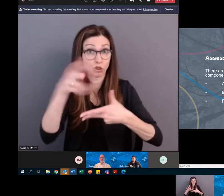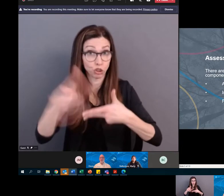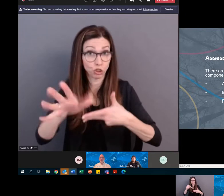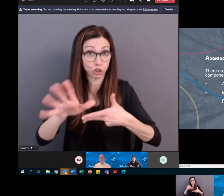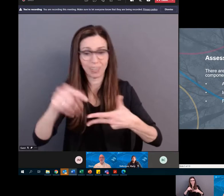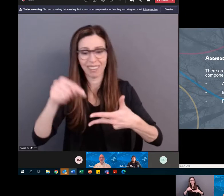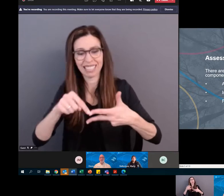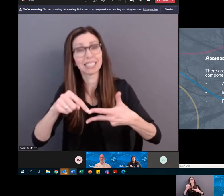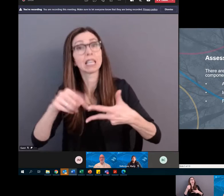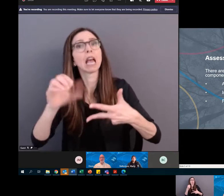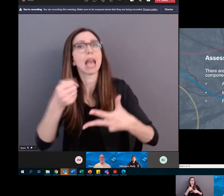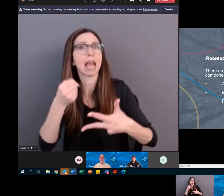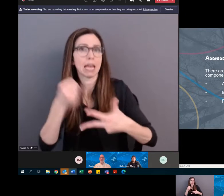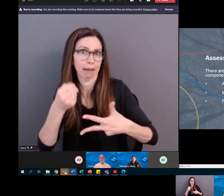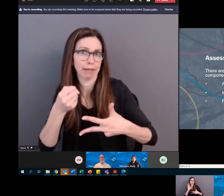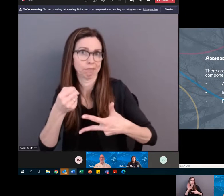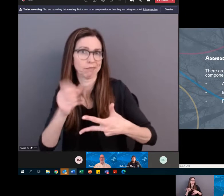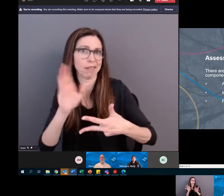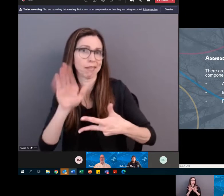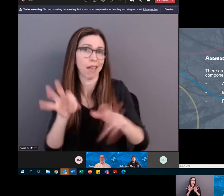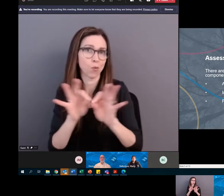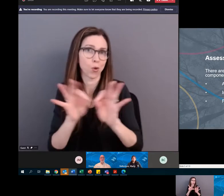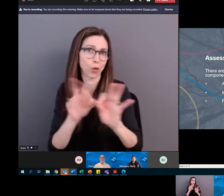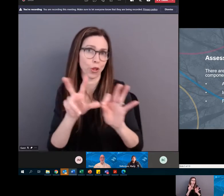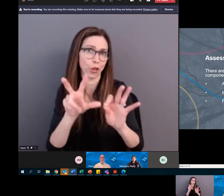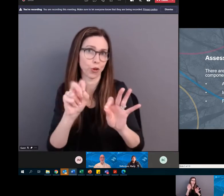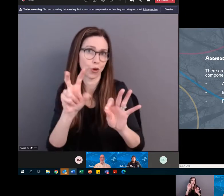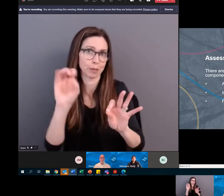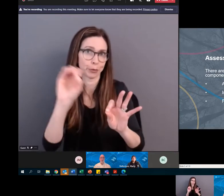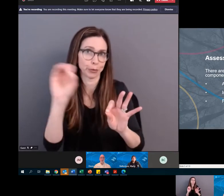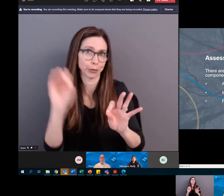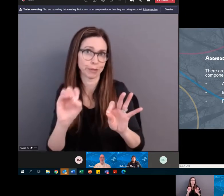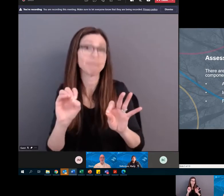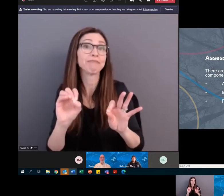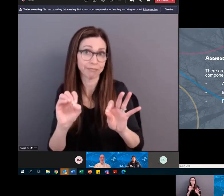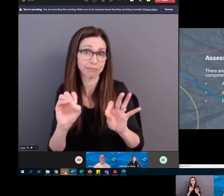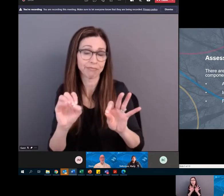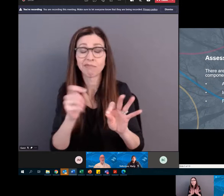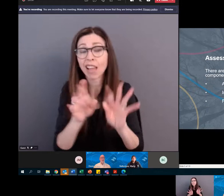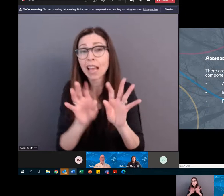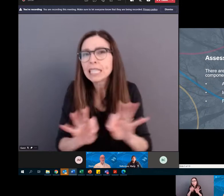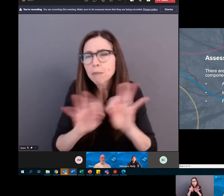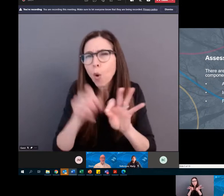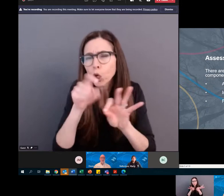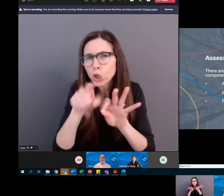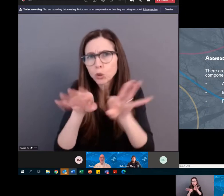Make sure you explain how the proposed project will contribute to your or your